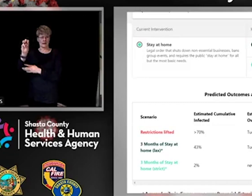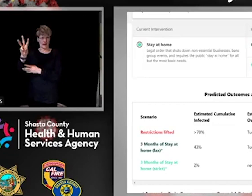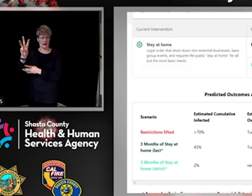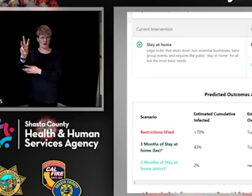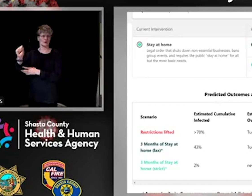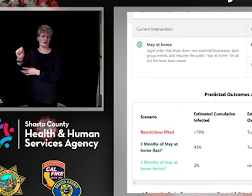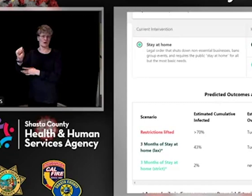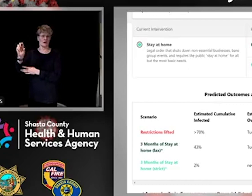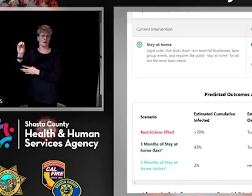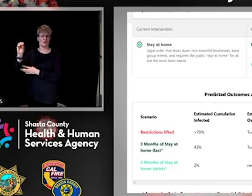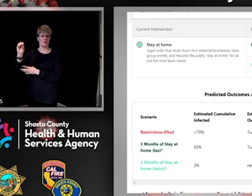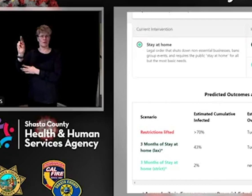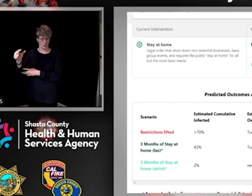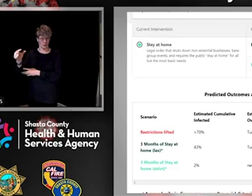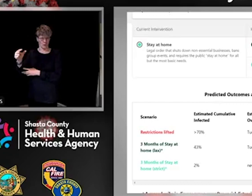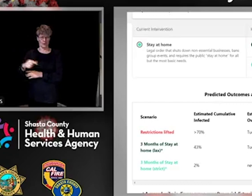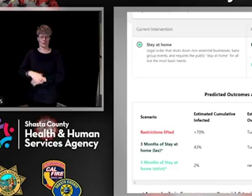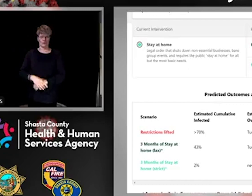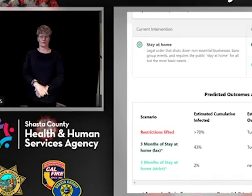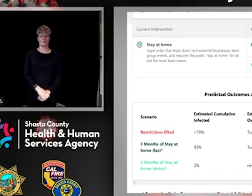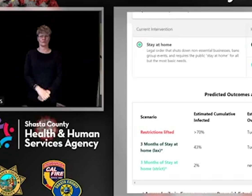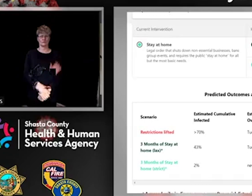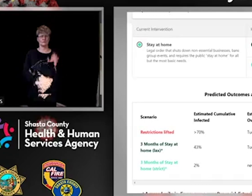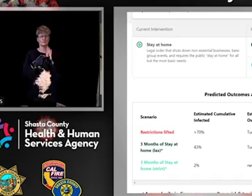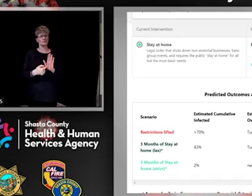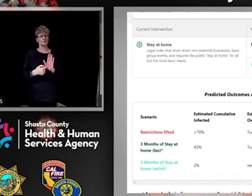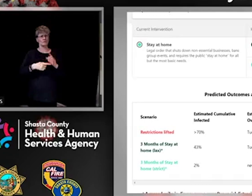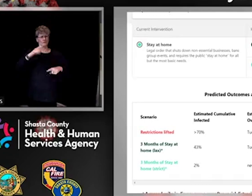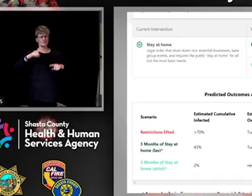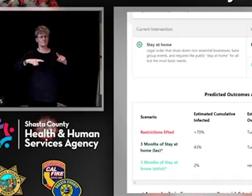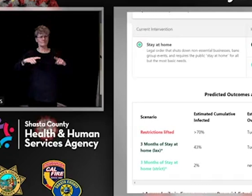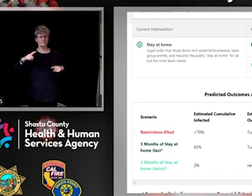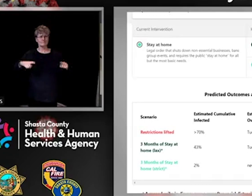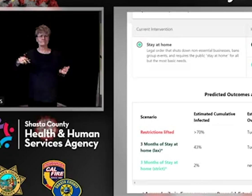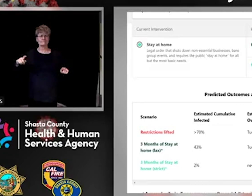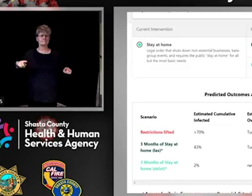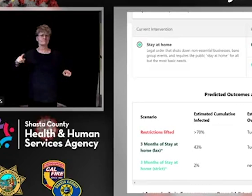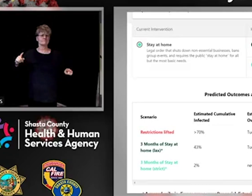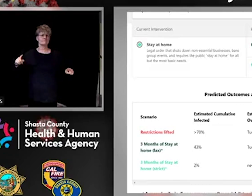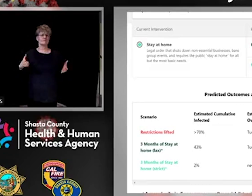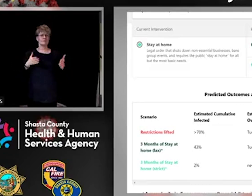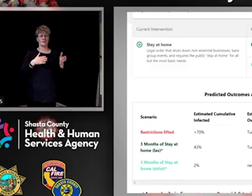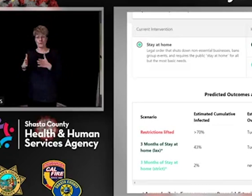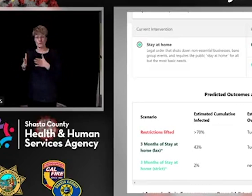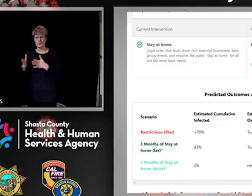couple different variations of how to look at what could potentially happen within our